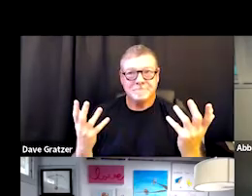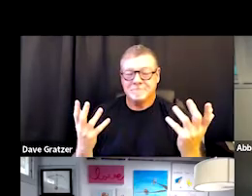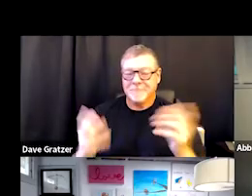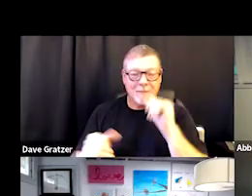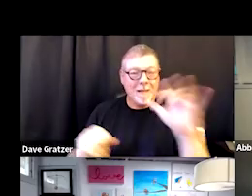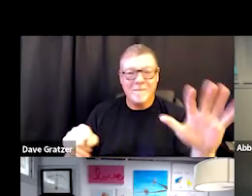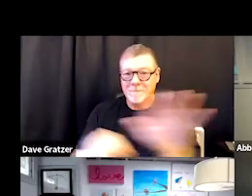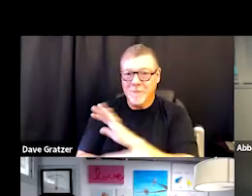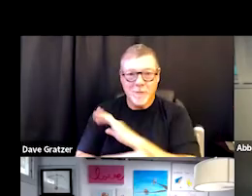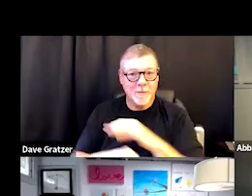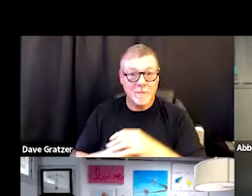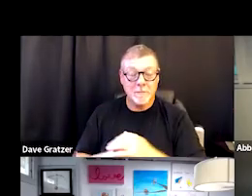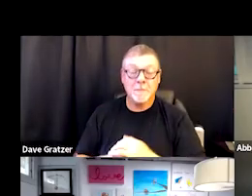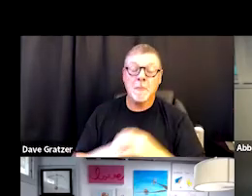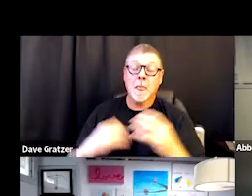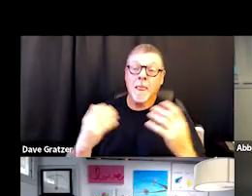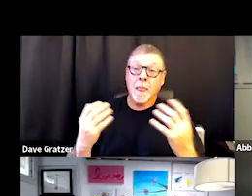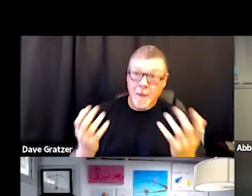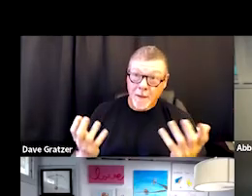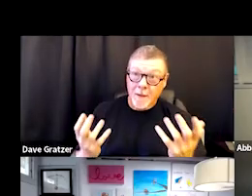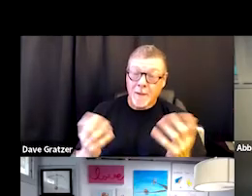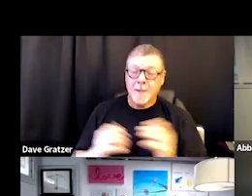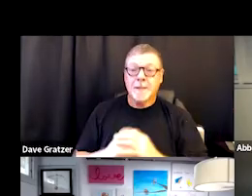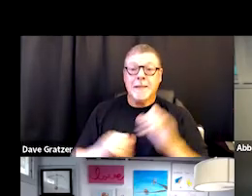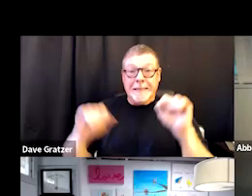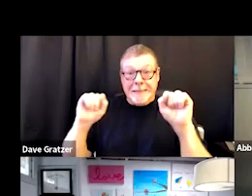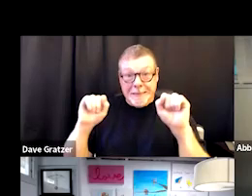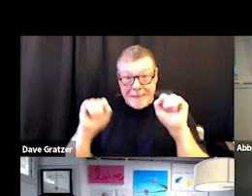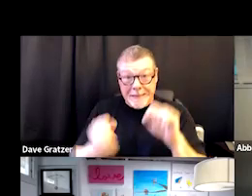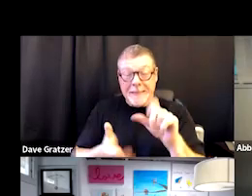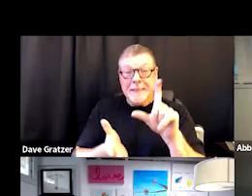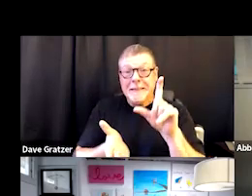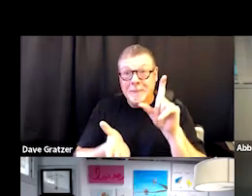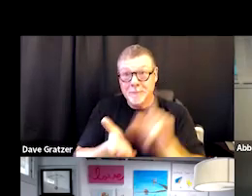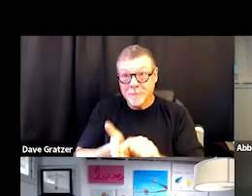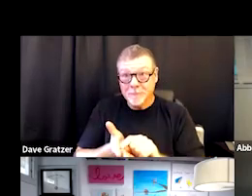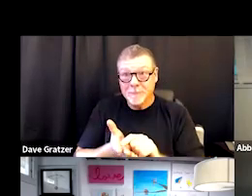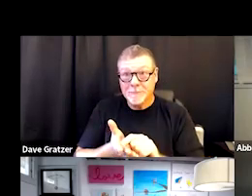You can print each article in the course, save it as a PDF.